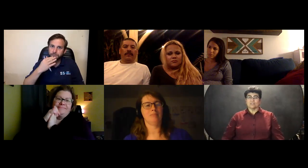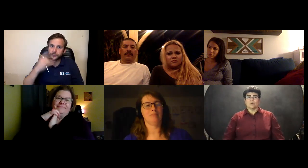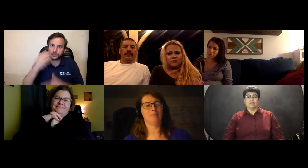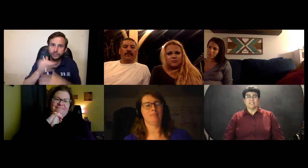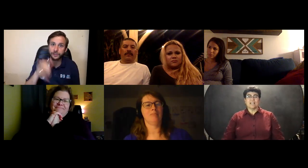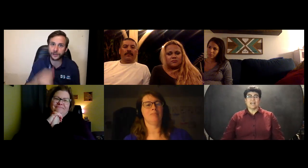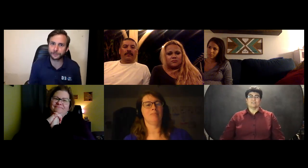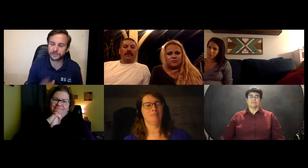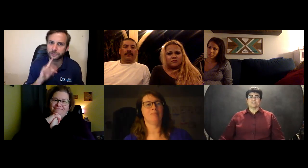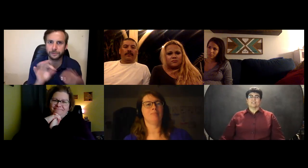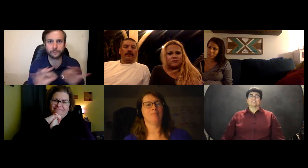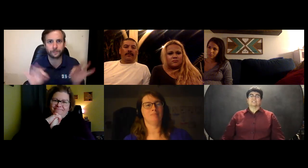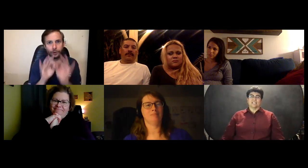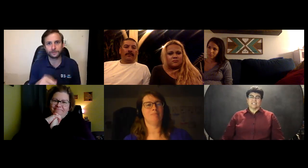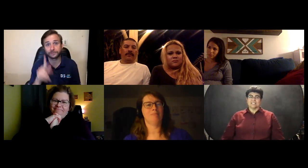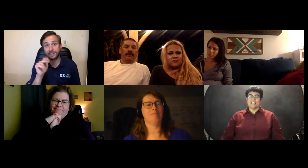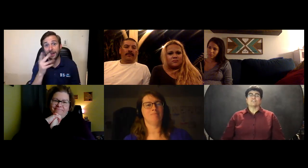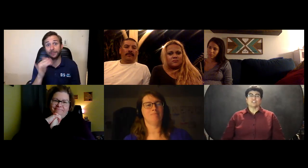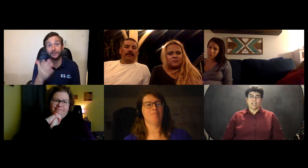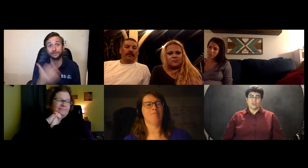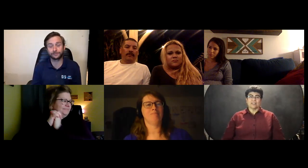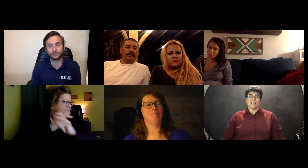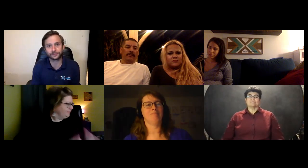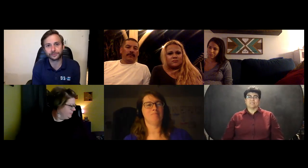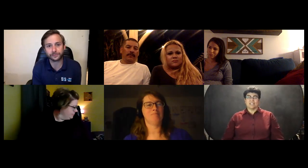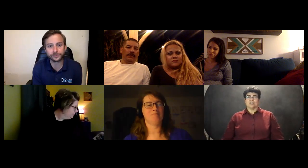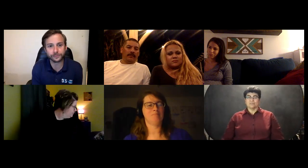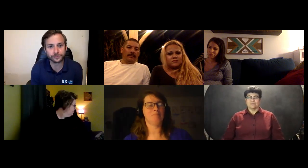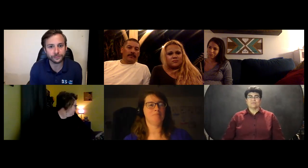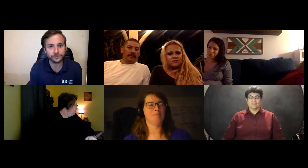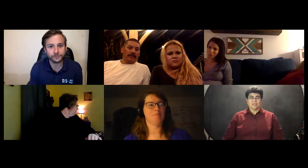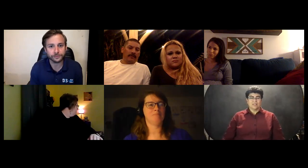what we need now nick says thank you for sharing that